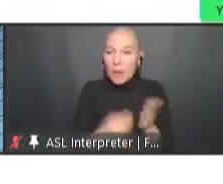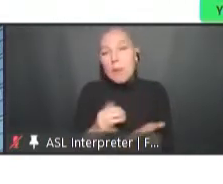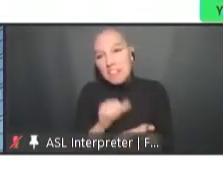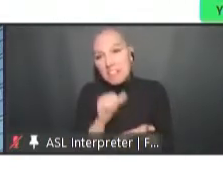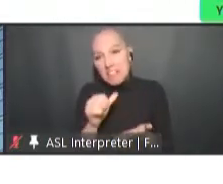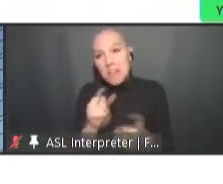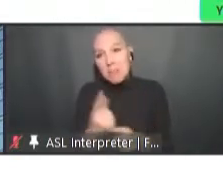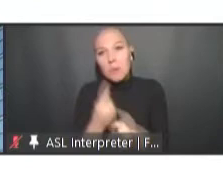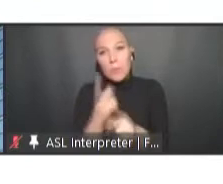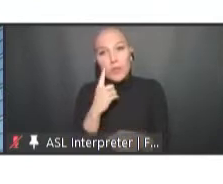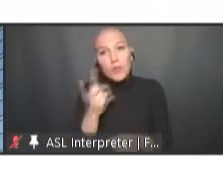But the other one that I have